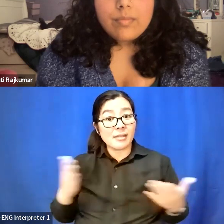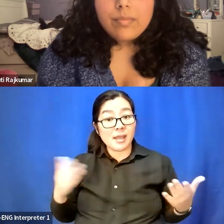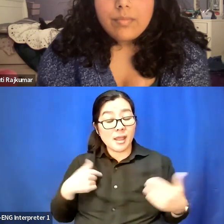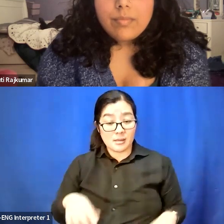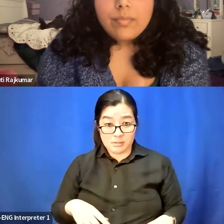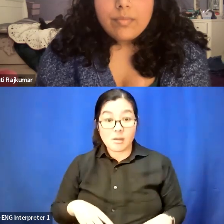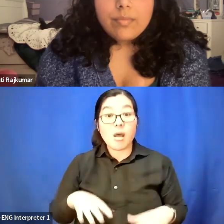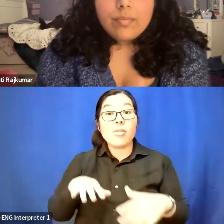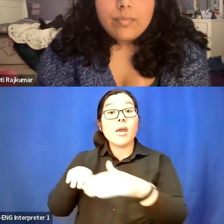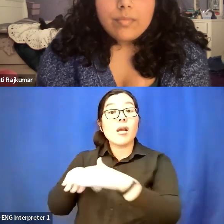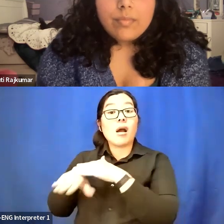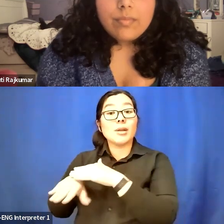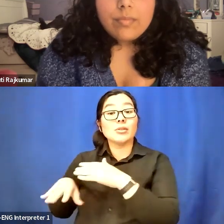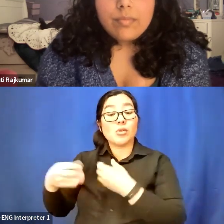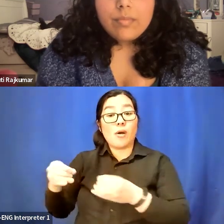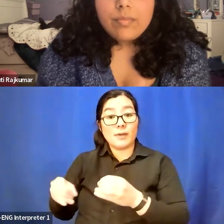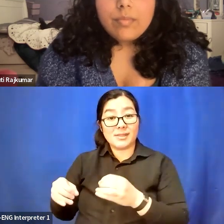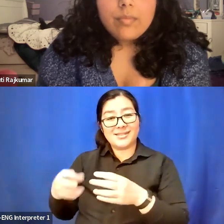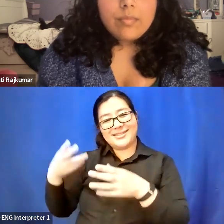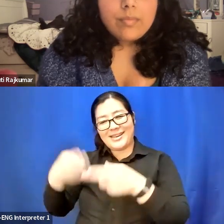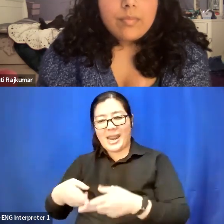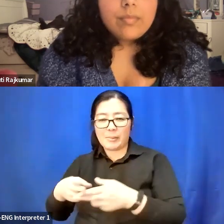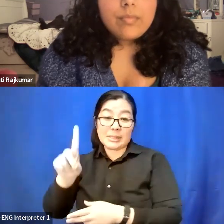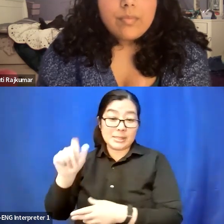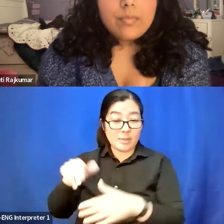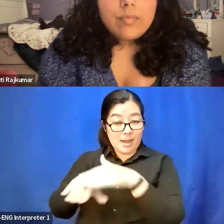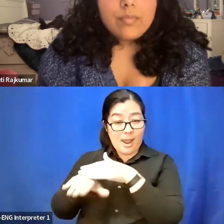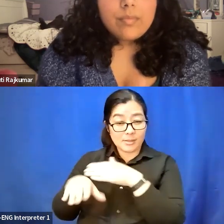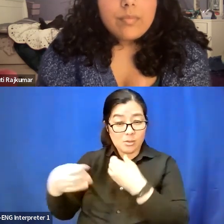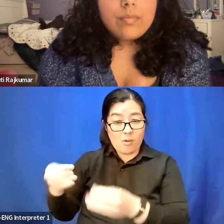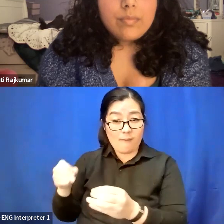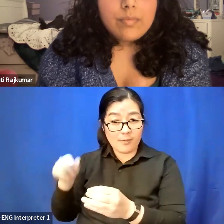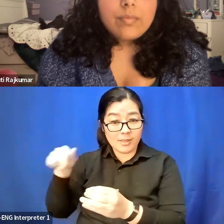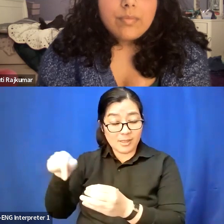what's known as the Disability Access Office, is extremely understaffed with --